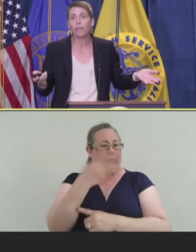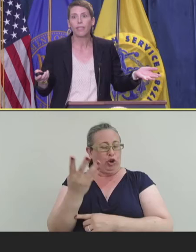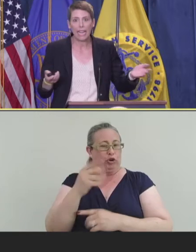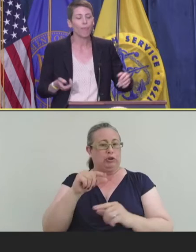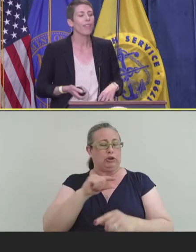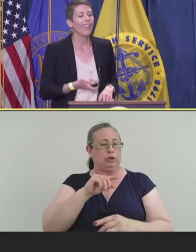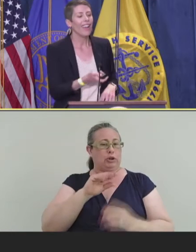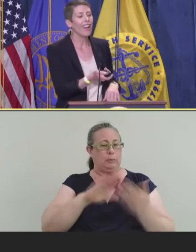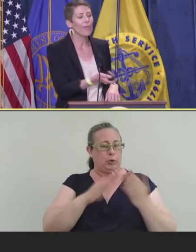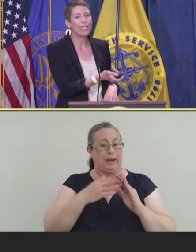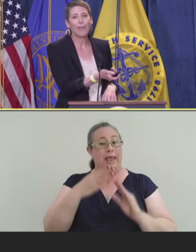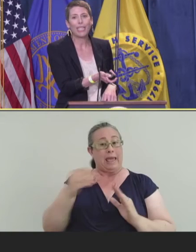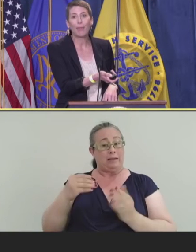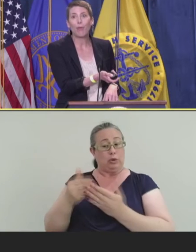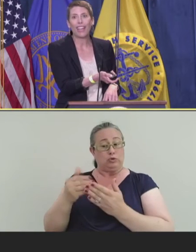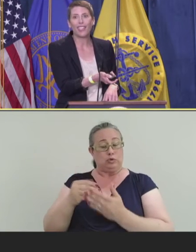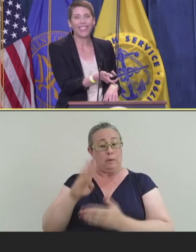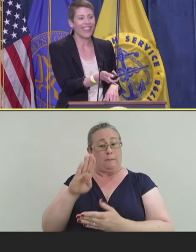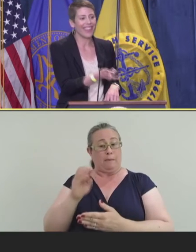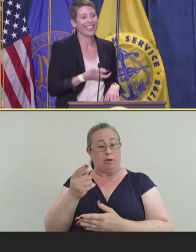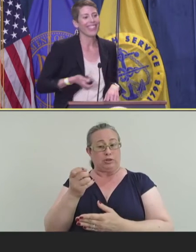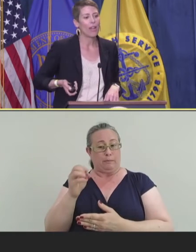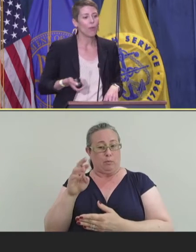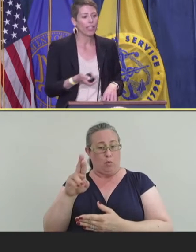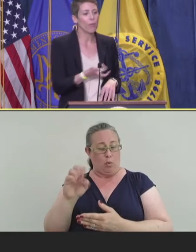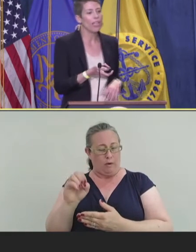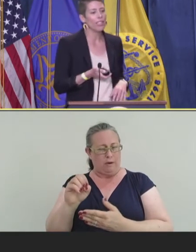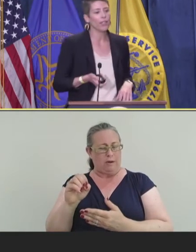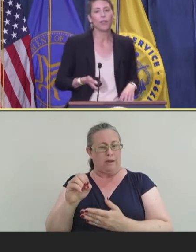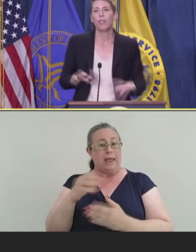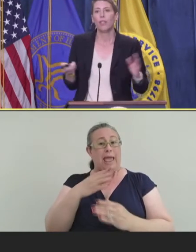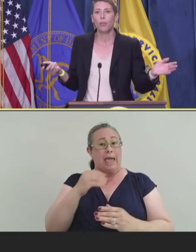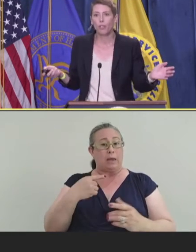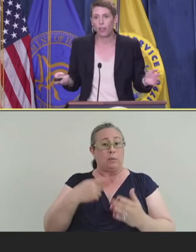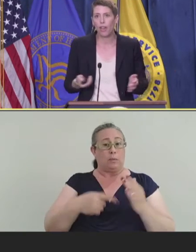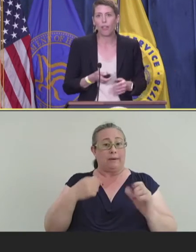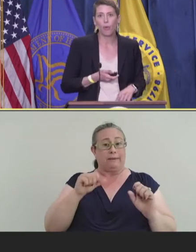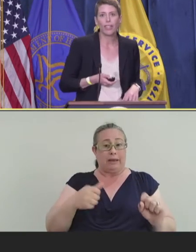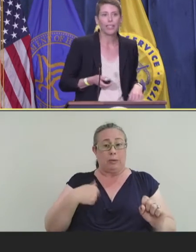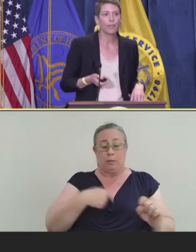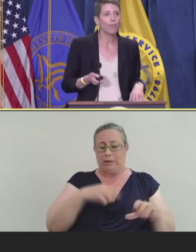same. What does it mean to be wedged in there? And what can we do to ensure health and wellness?